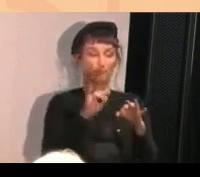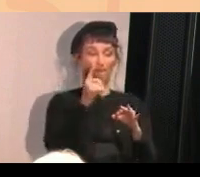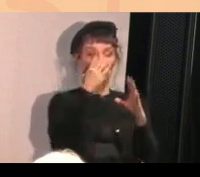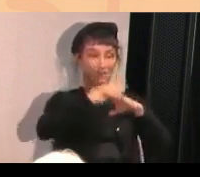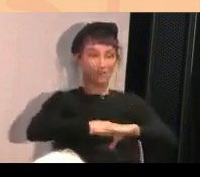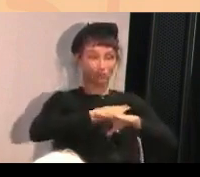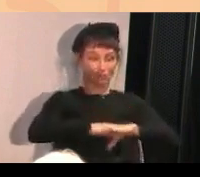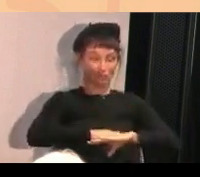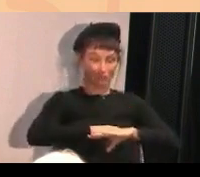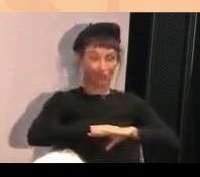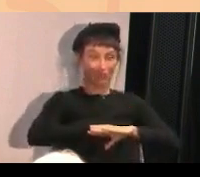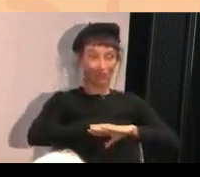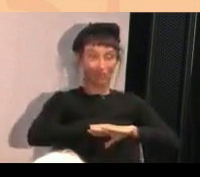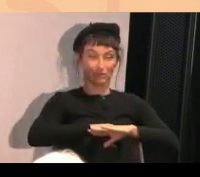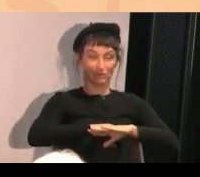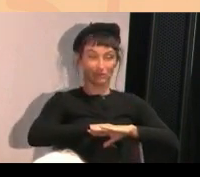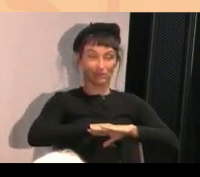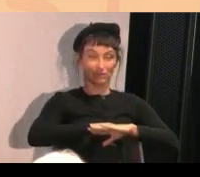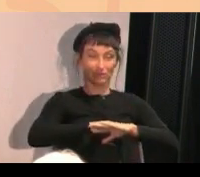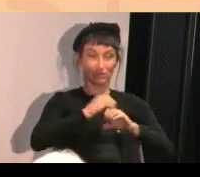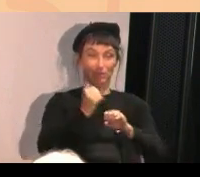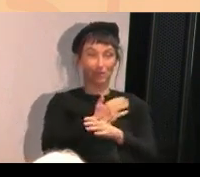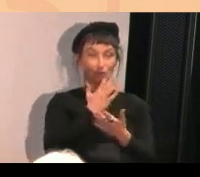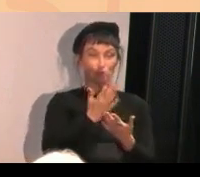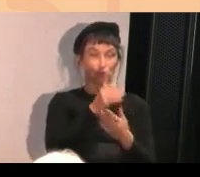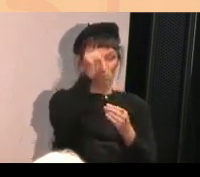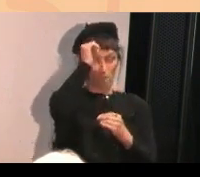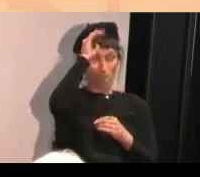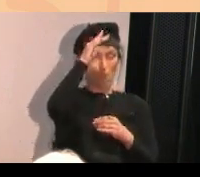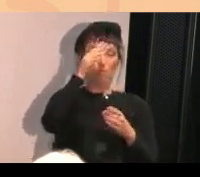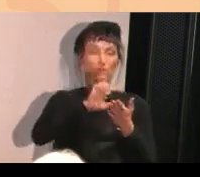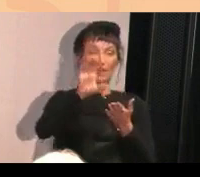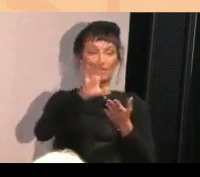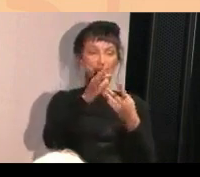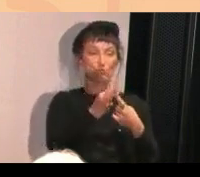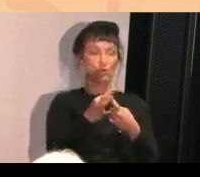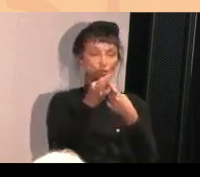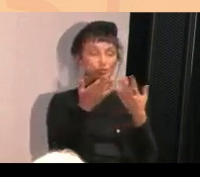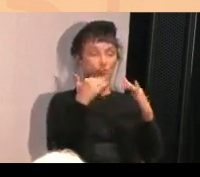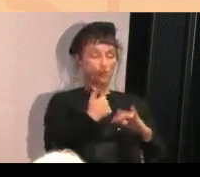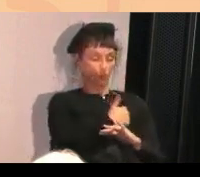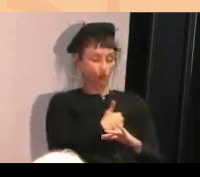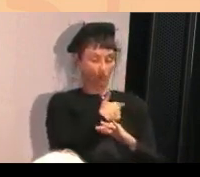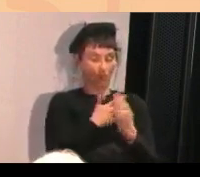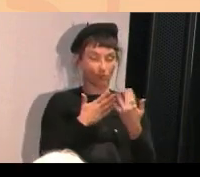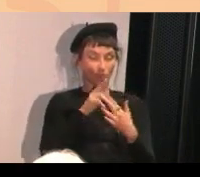people to inform funding priorities. a commitment through the national Aboriginal and Torres Strait